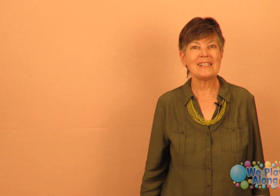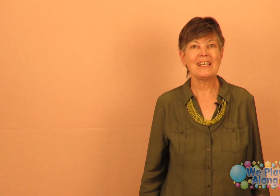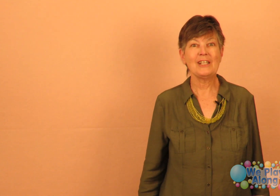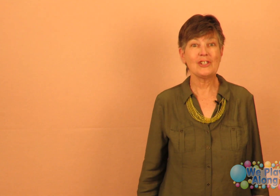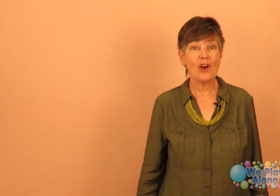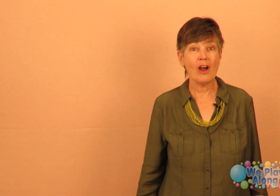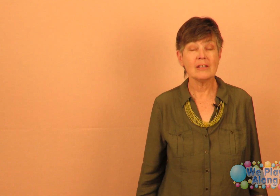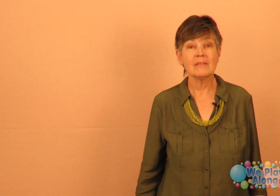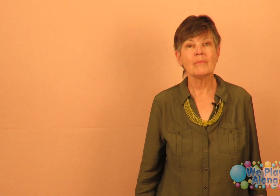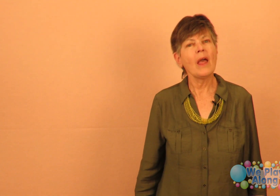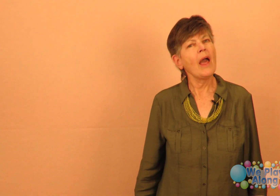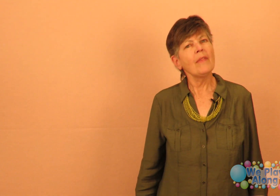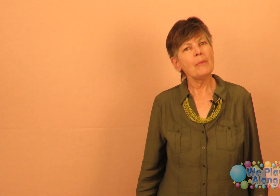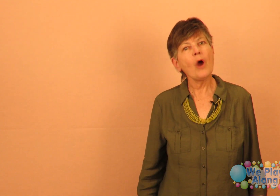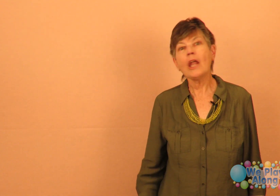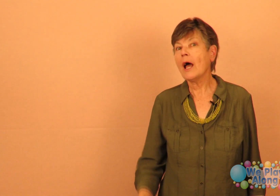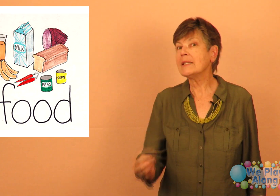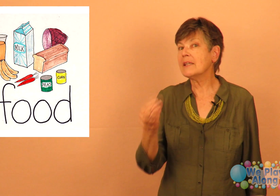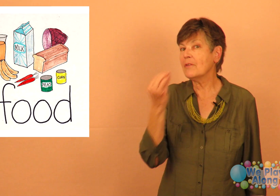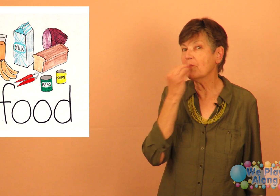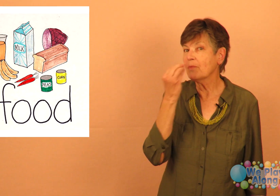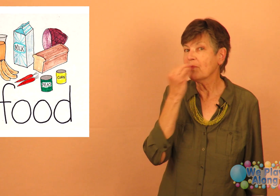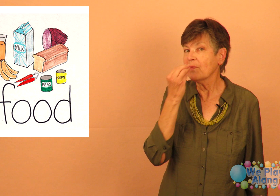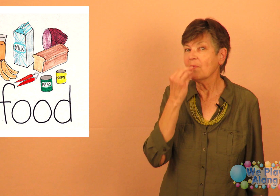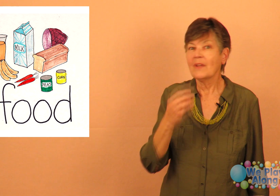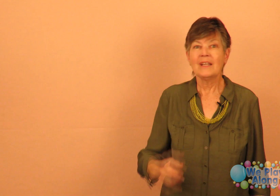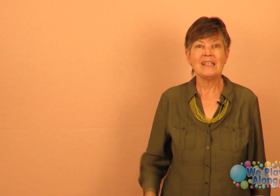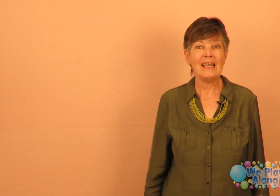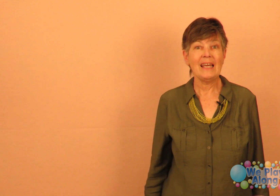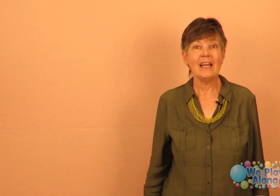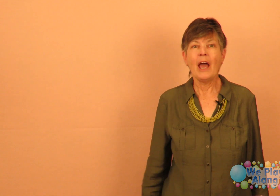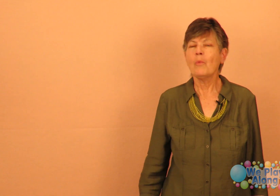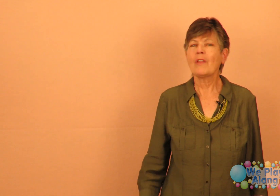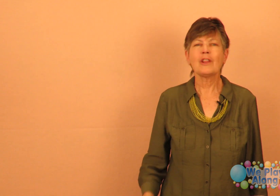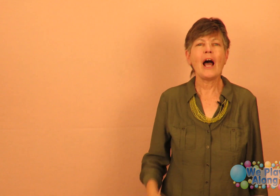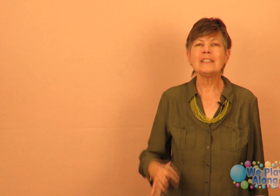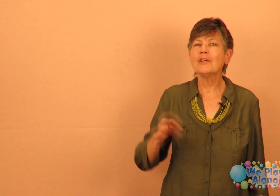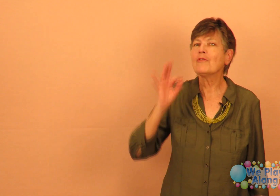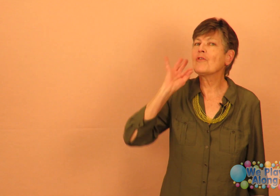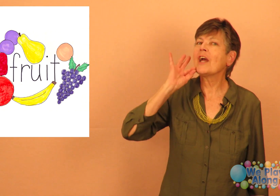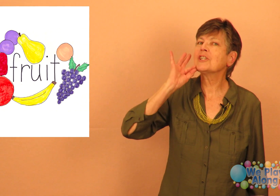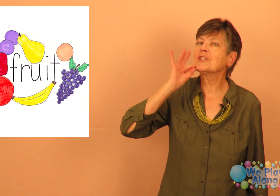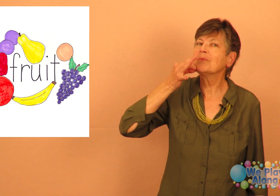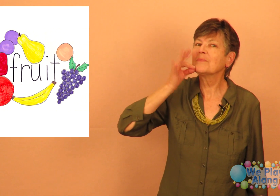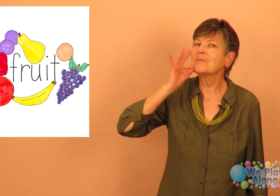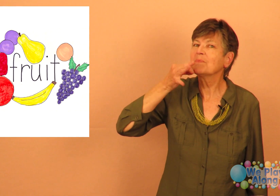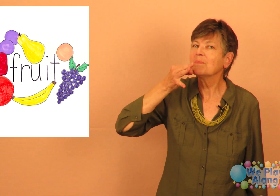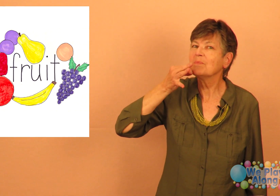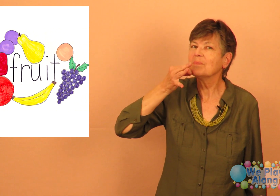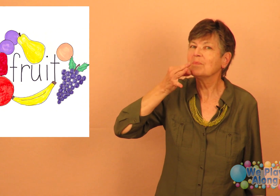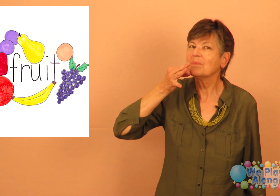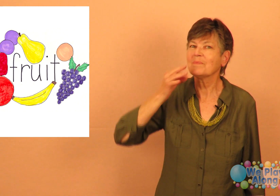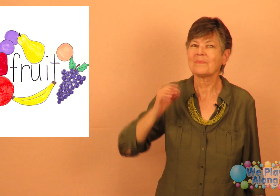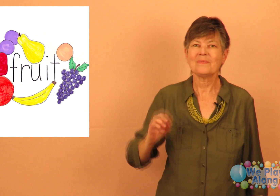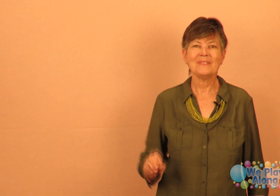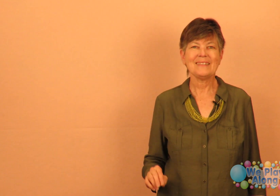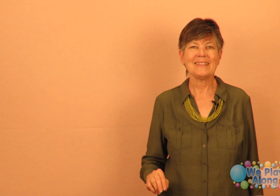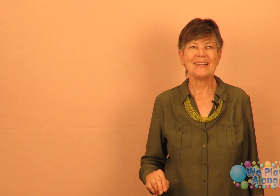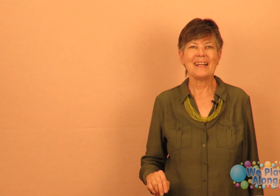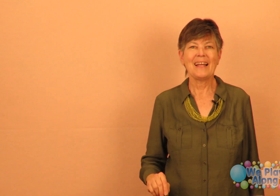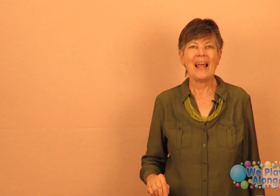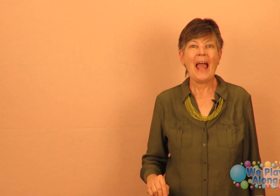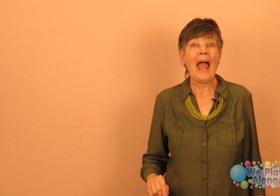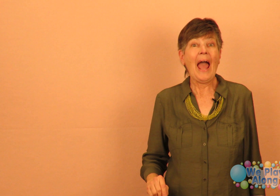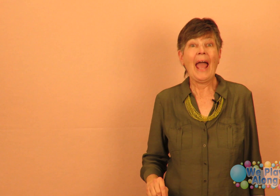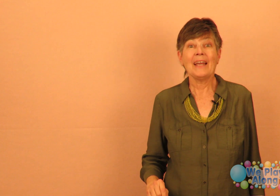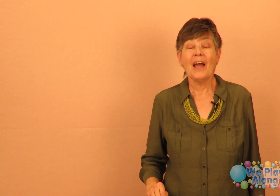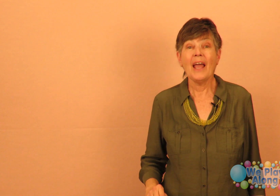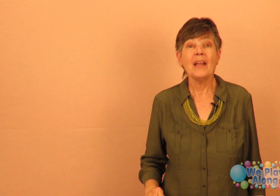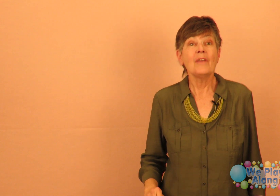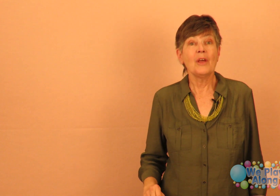singing songs they brought lots of to eat with lots of fresh at night they